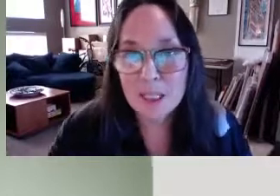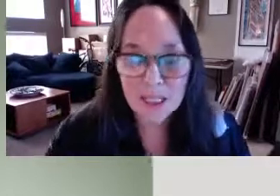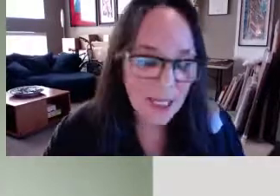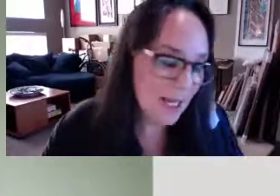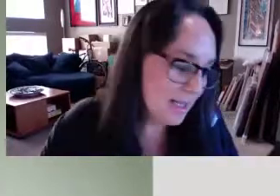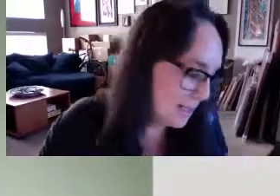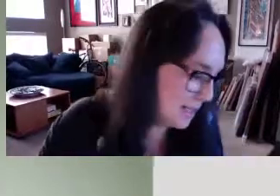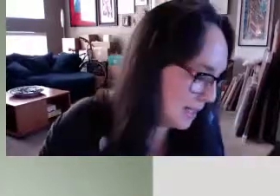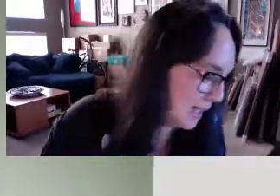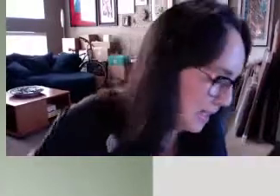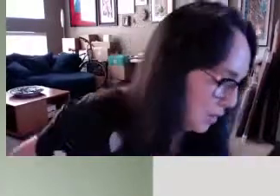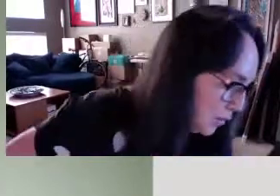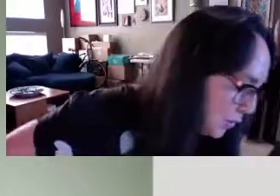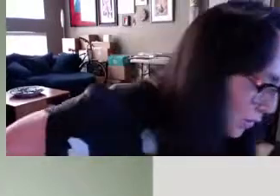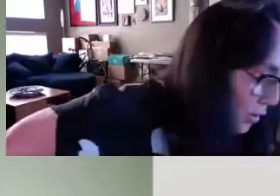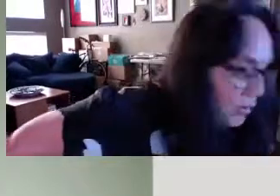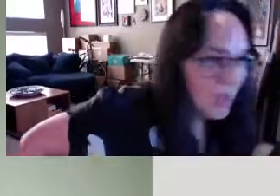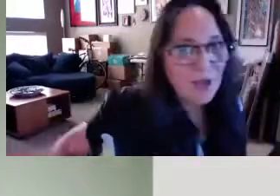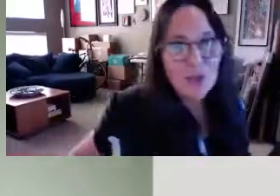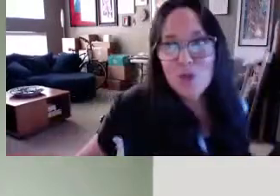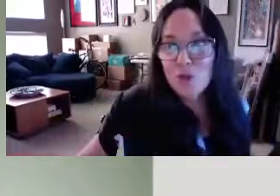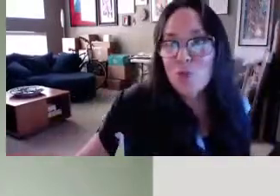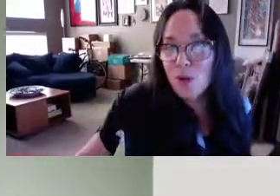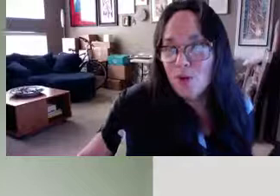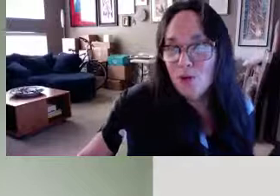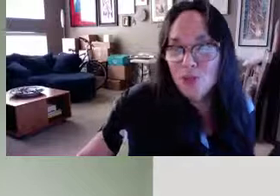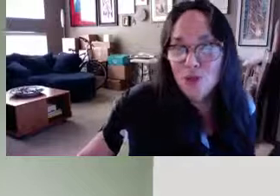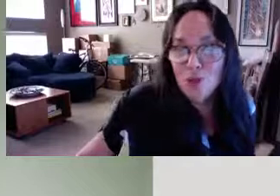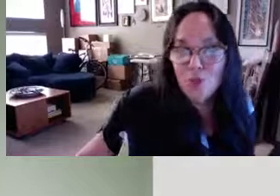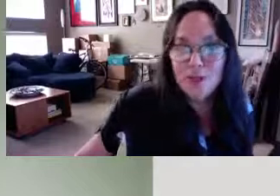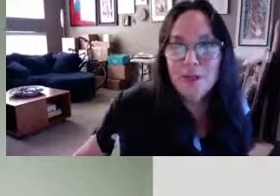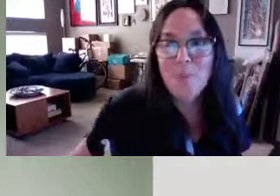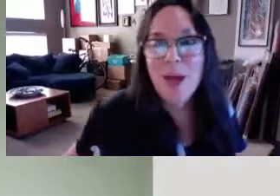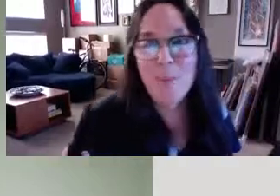indian app to say you know you could you actually couldn't wear your traditional clothing in public